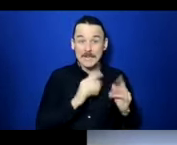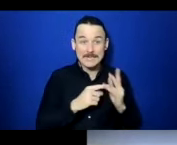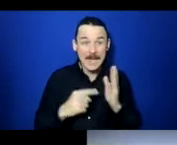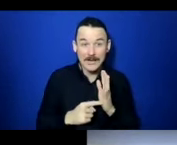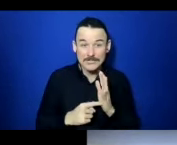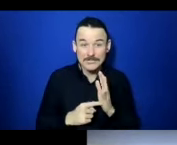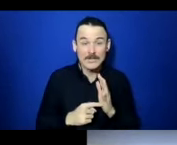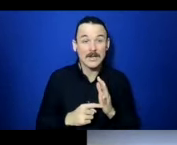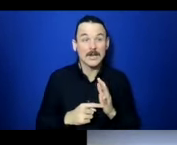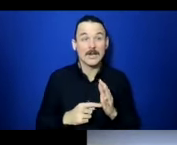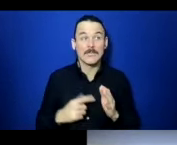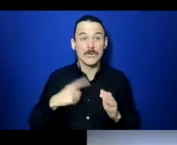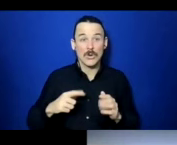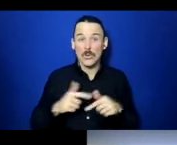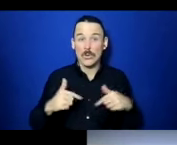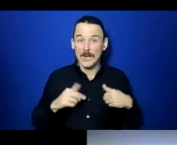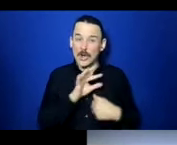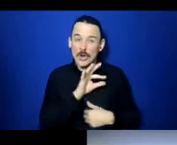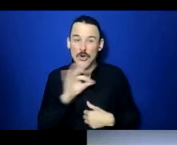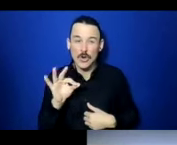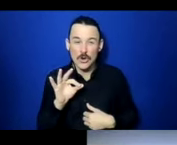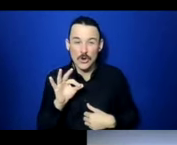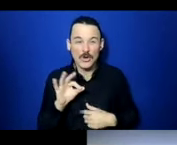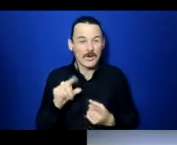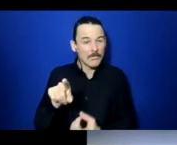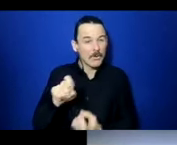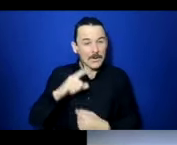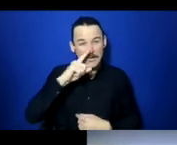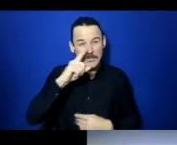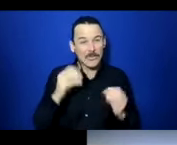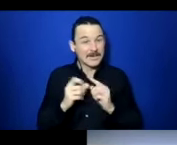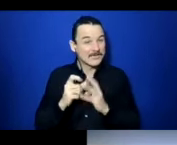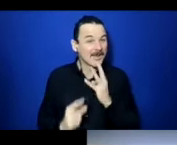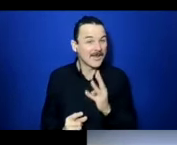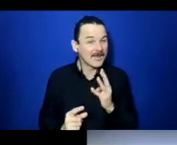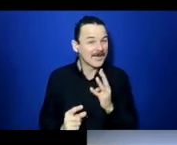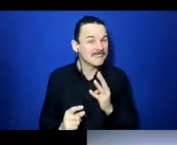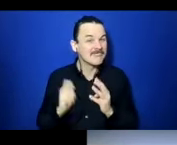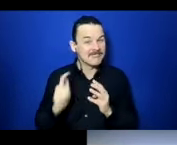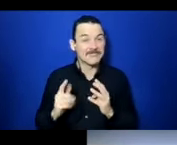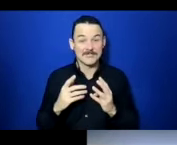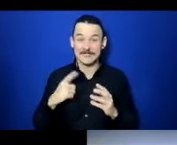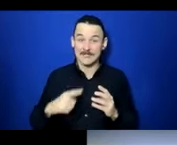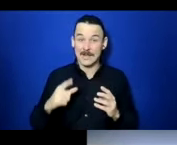Again around problem solving and and other things where there are different skills that we can